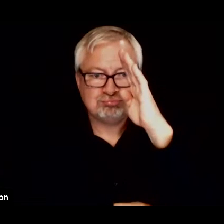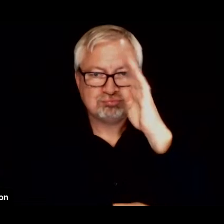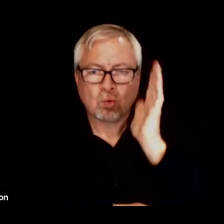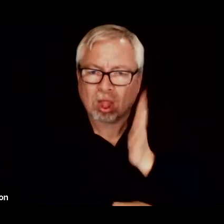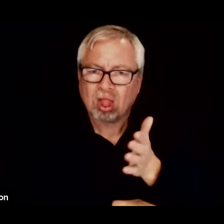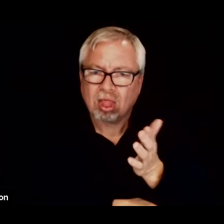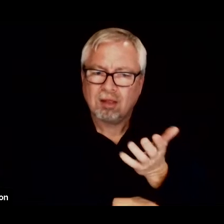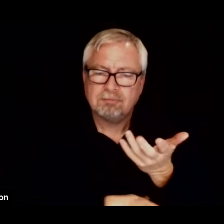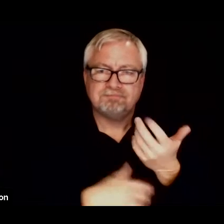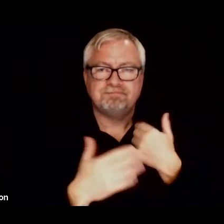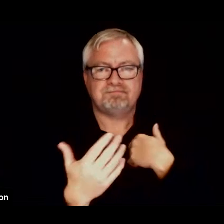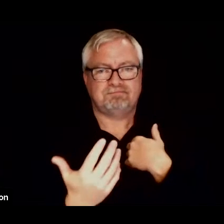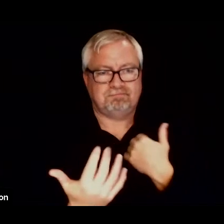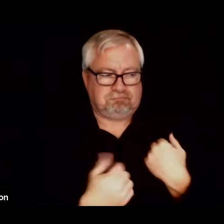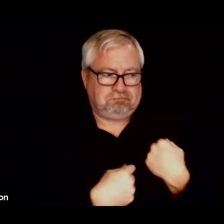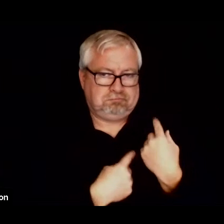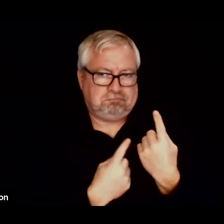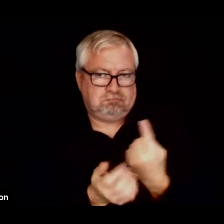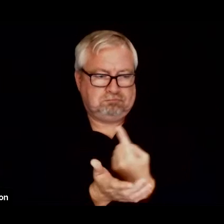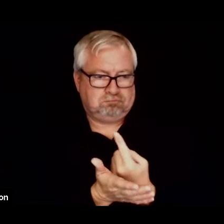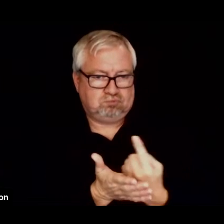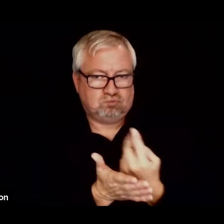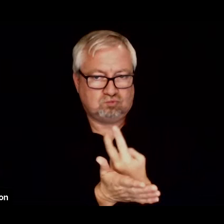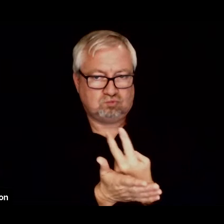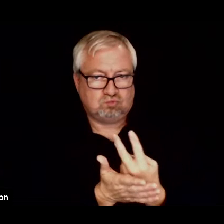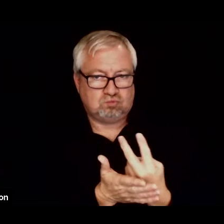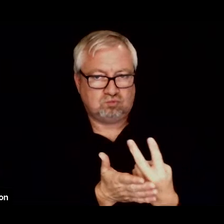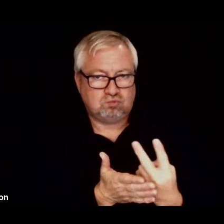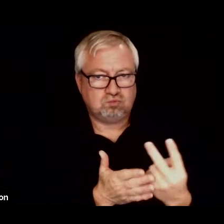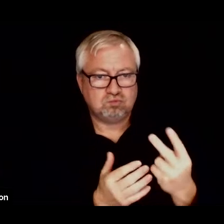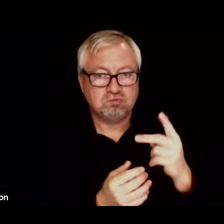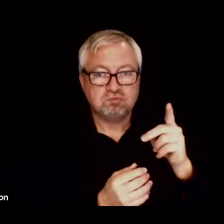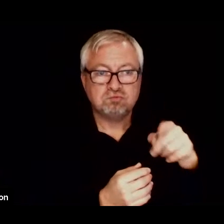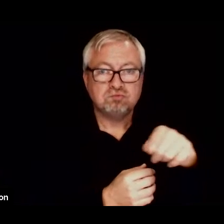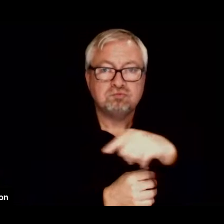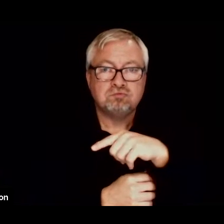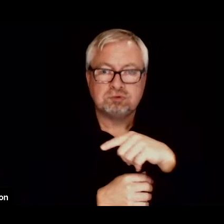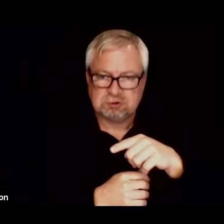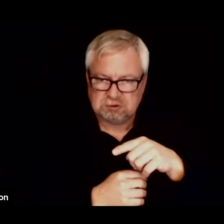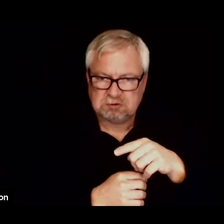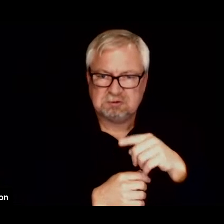the rate of case growth per population is a full 60 percent higher than it was just a month ago.